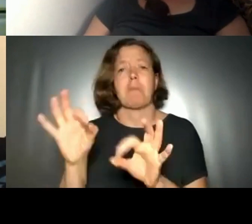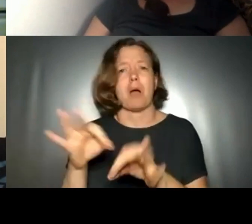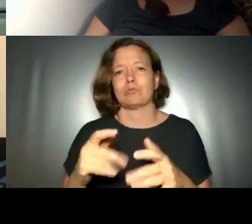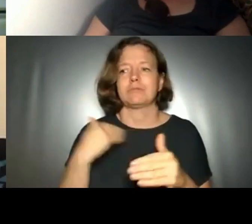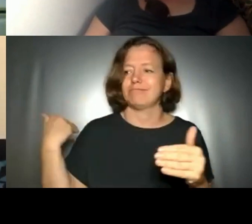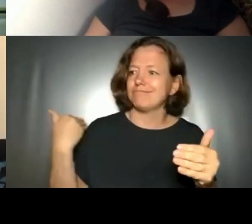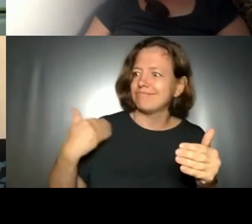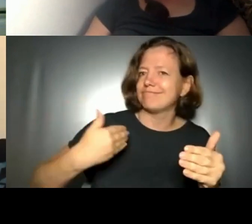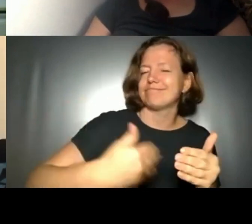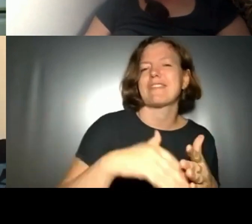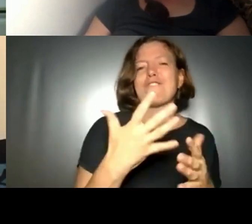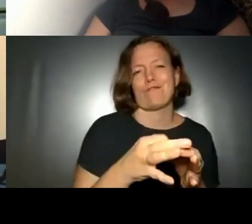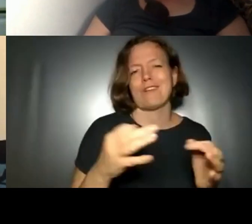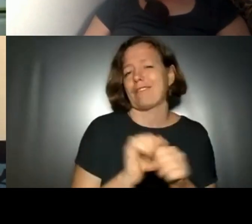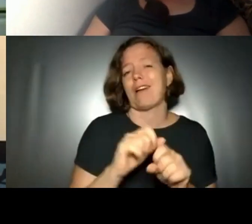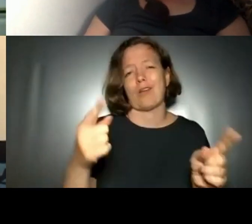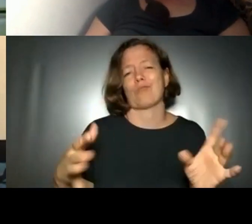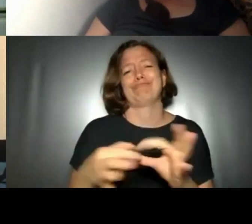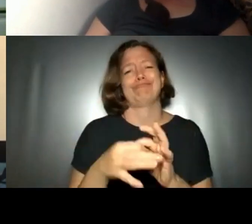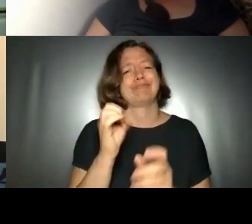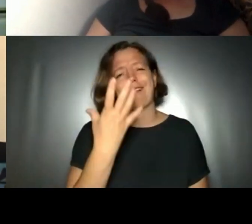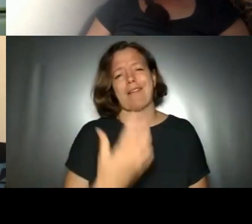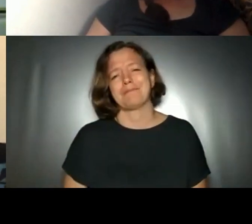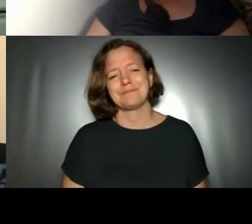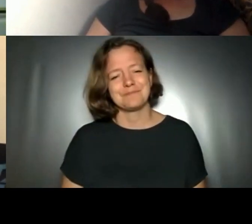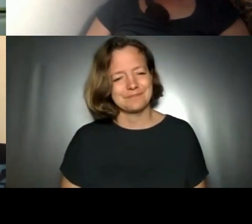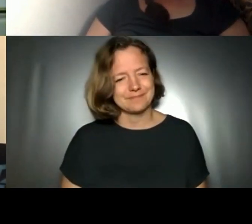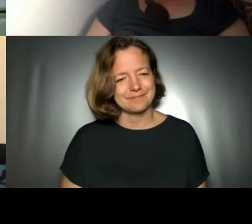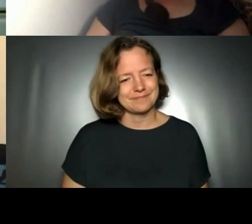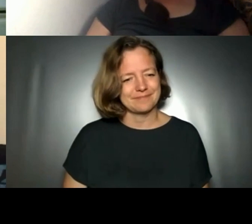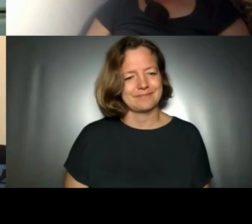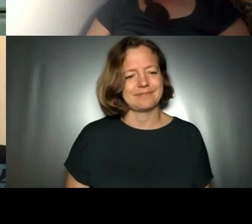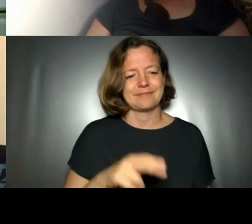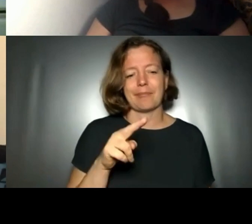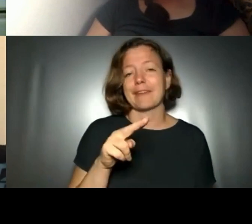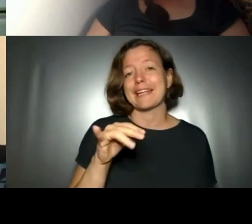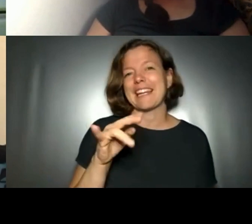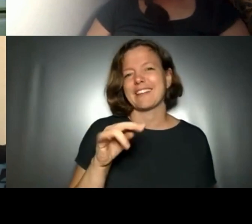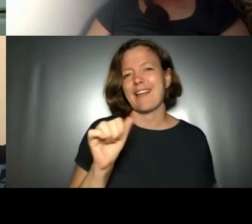Nina Mühlemann: Yes, this is Nina speaking. Basically, we just want to talk to you or hear from you.